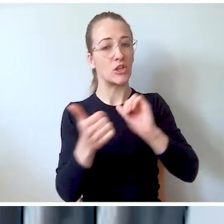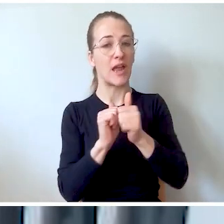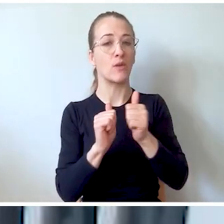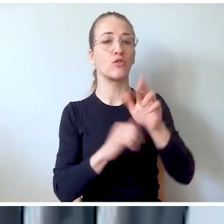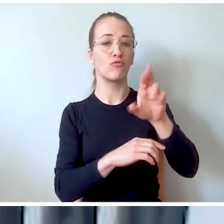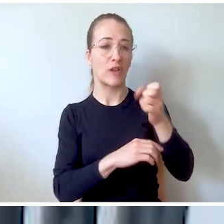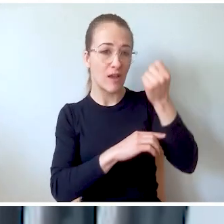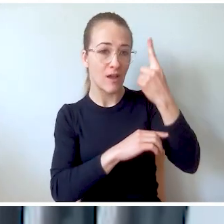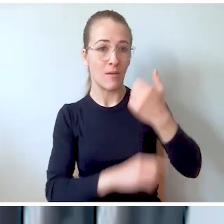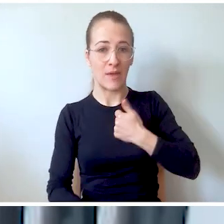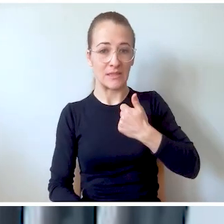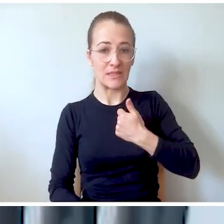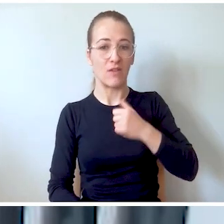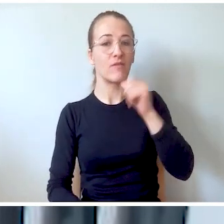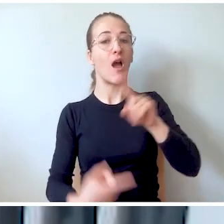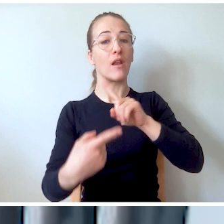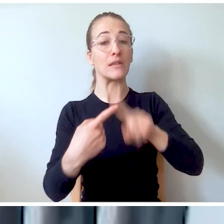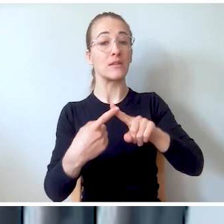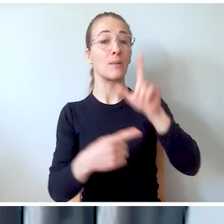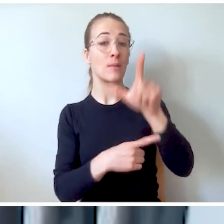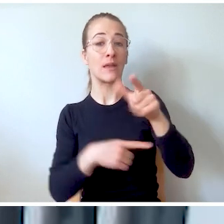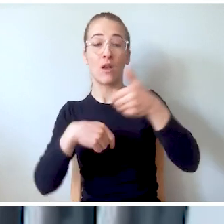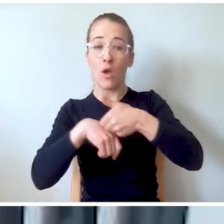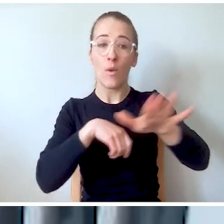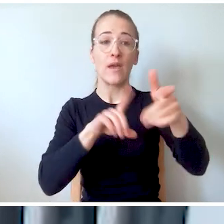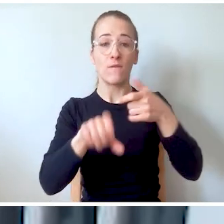It wasn't until I was away from my home and my community